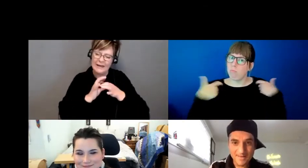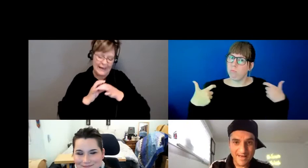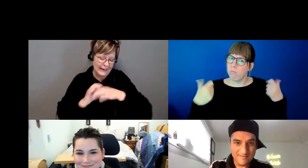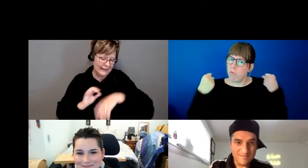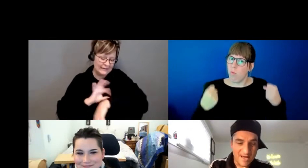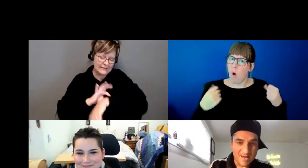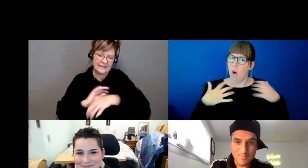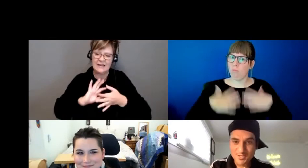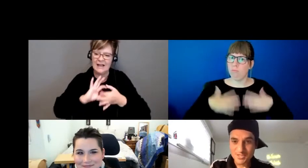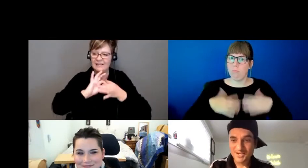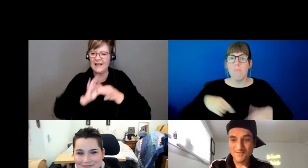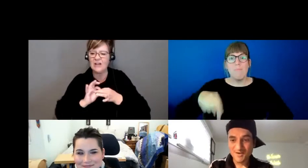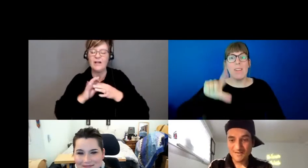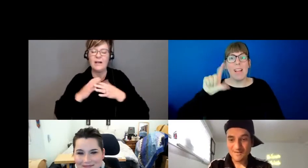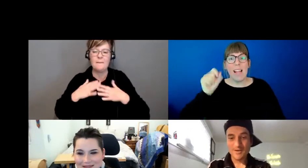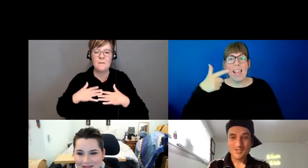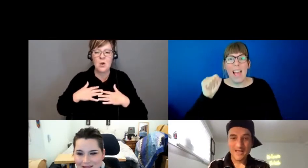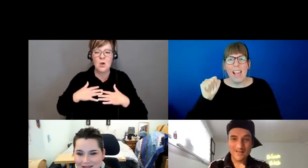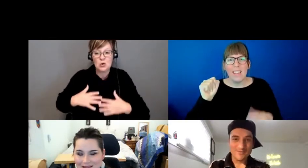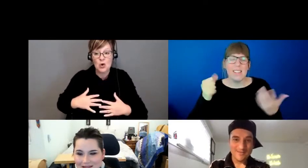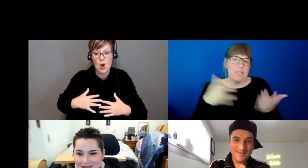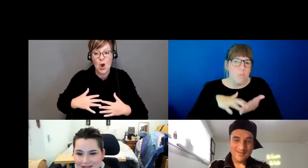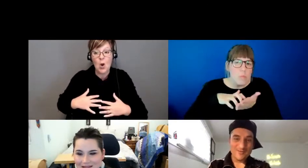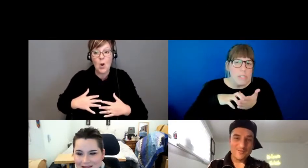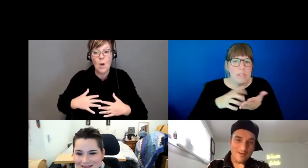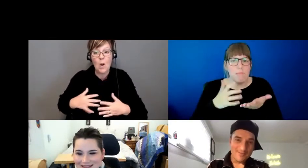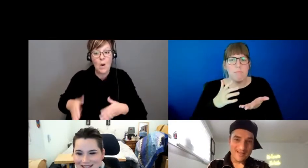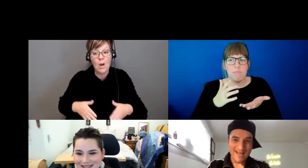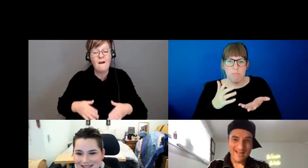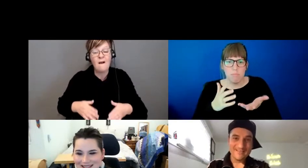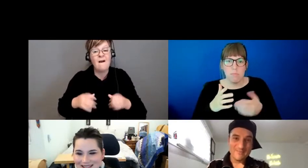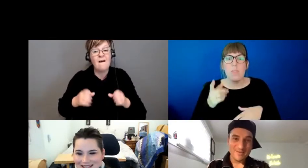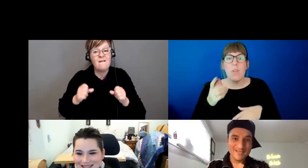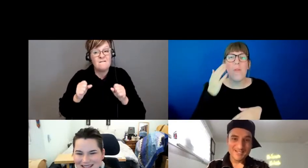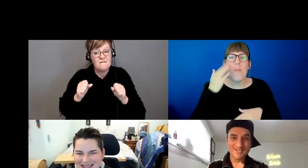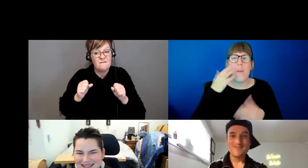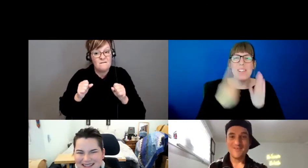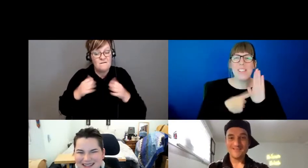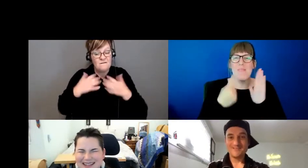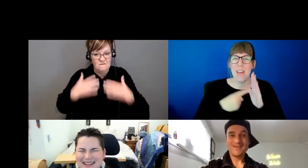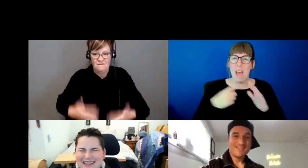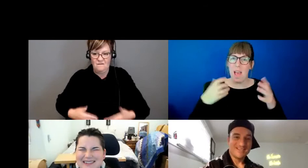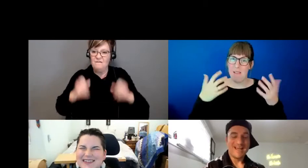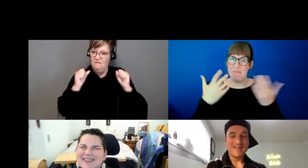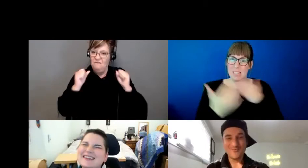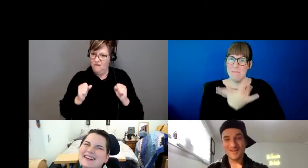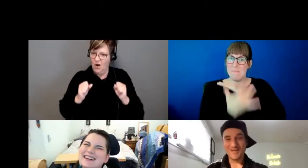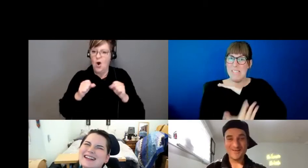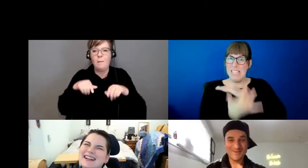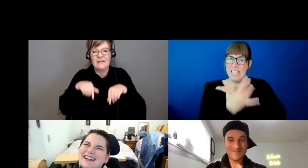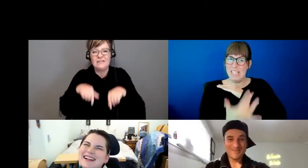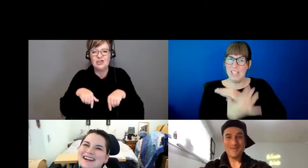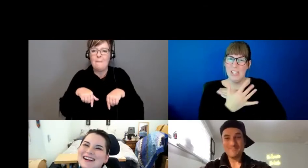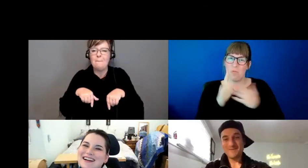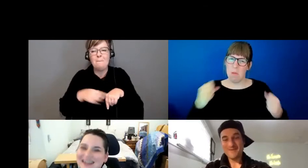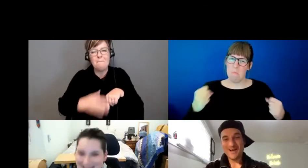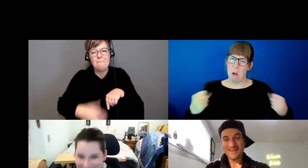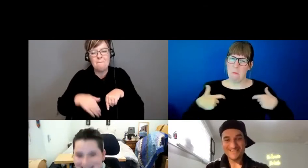LIKE IF YOU CAN PICTURE THOSE MUSCLE GUYS ON VENICE BEACH WITH THE BIG, BIG BODIES AND